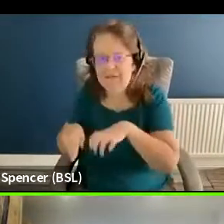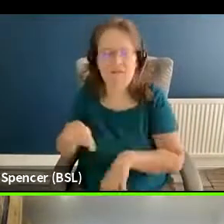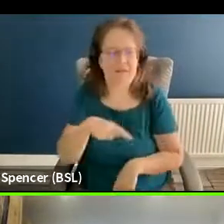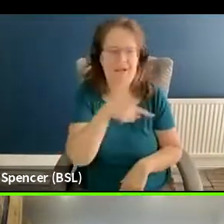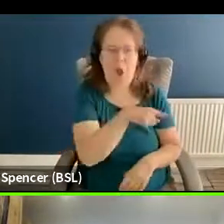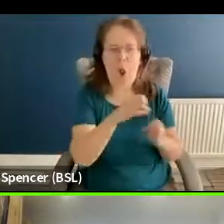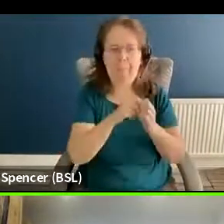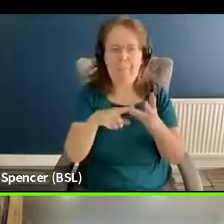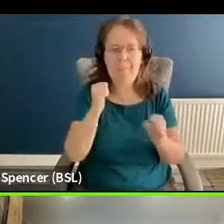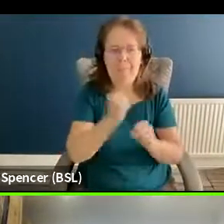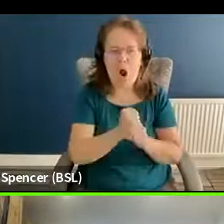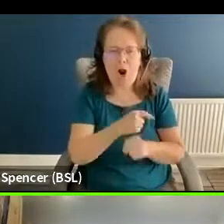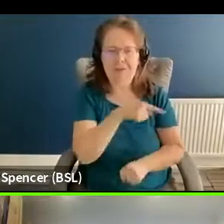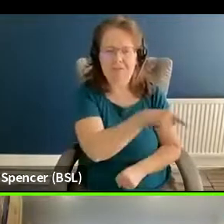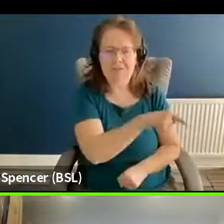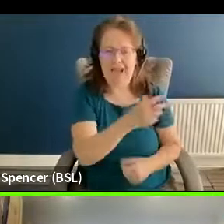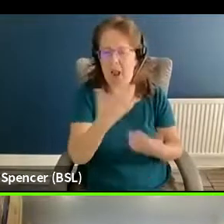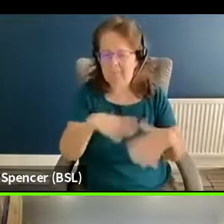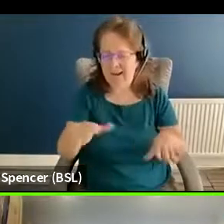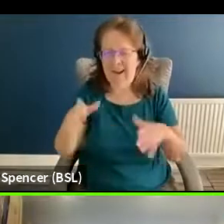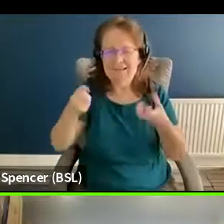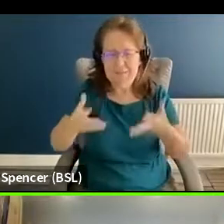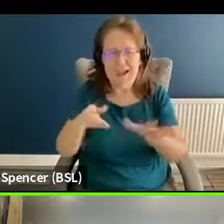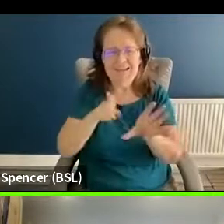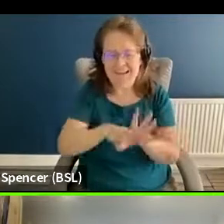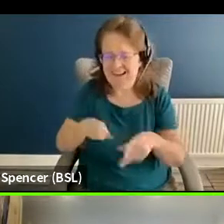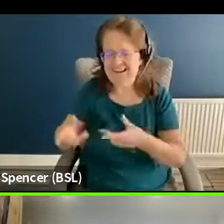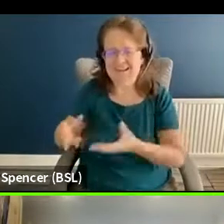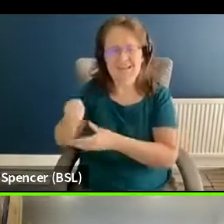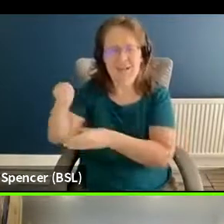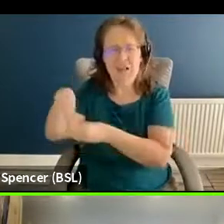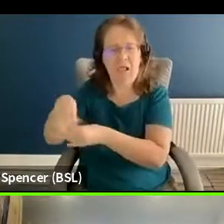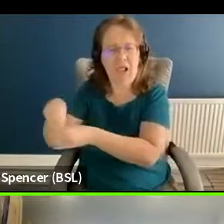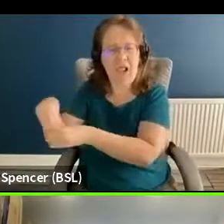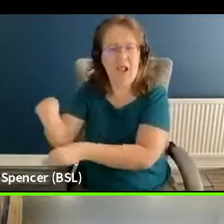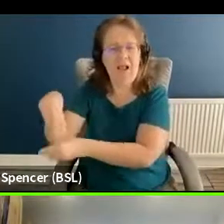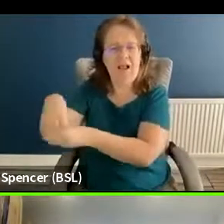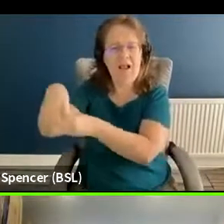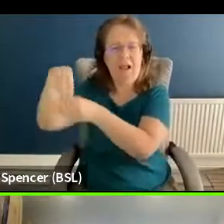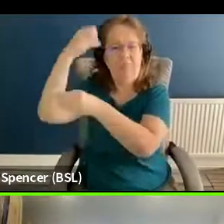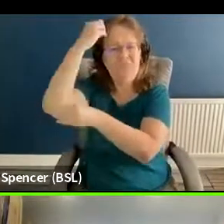you just spent years fixing because you forgot that you fixed them and you'll get all of them